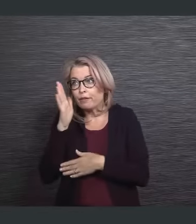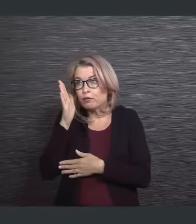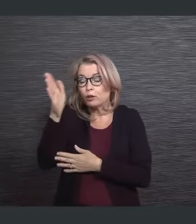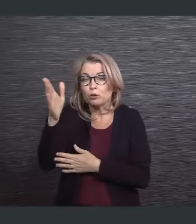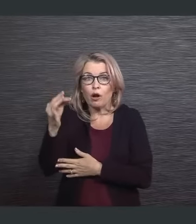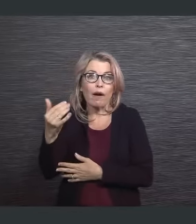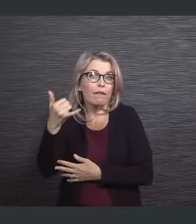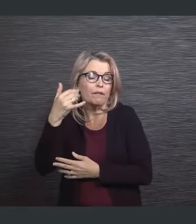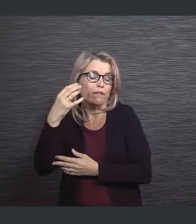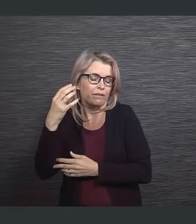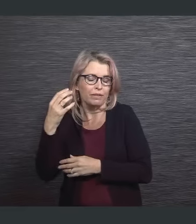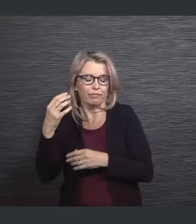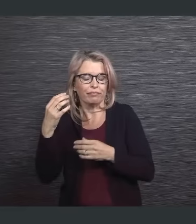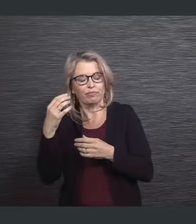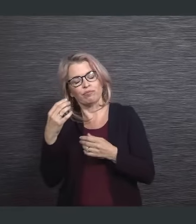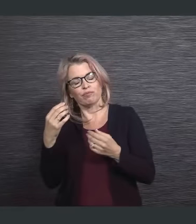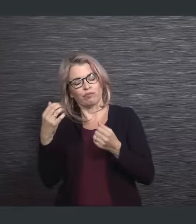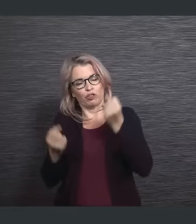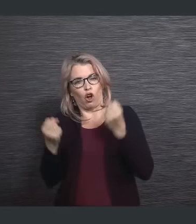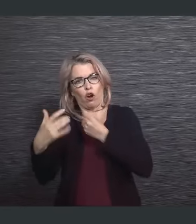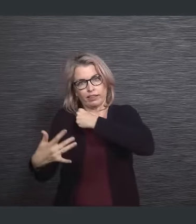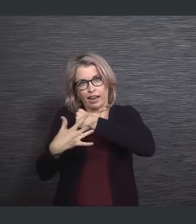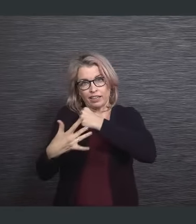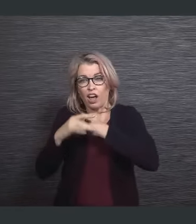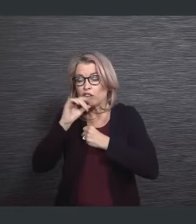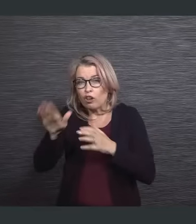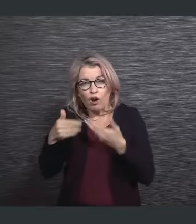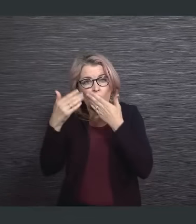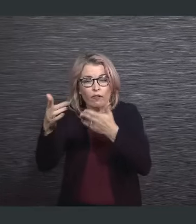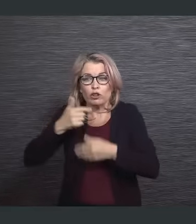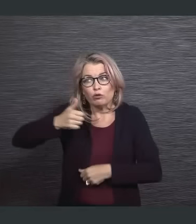will offer more than just transportation.